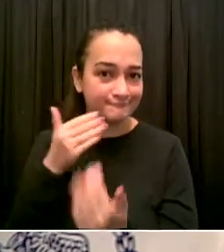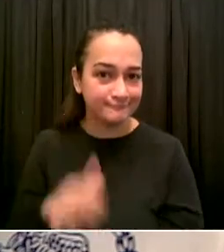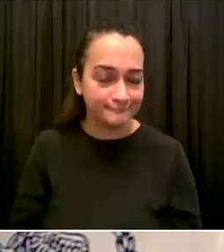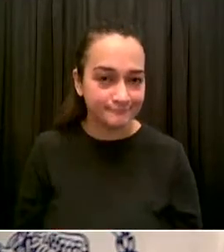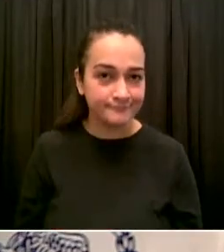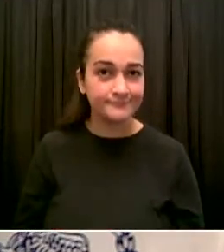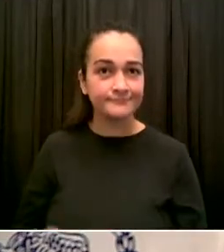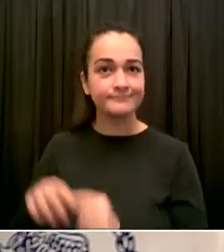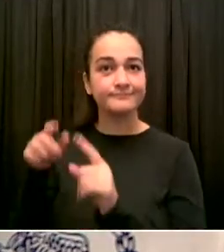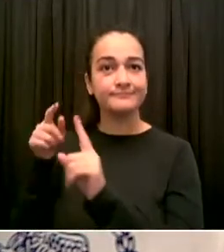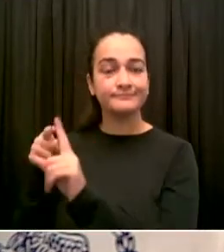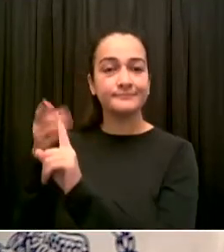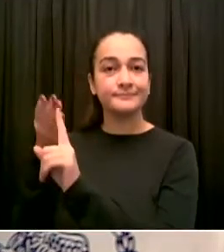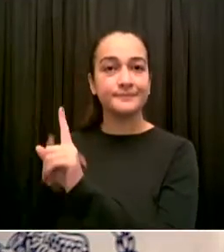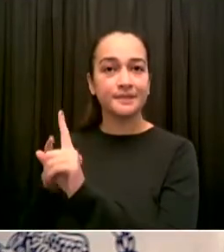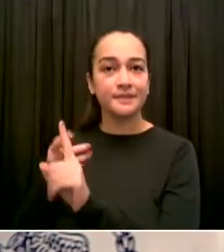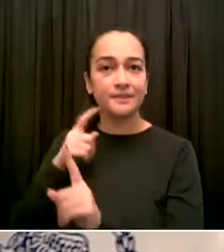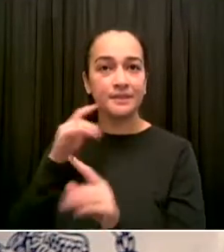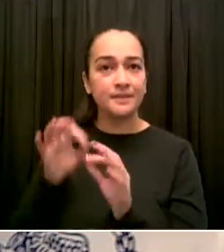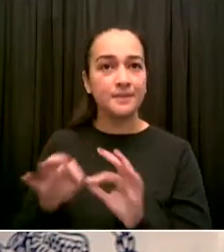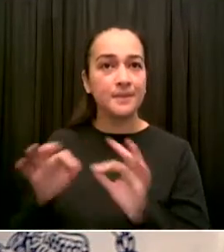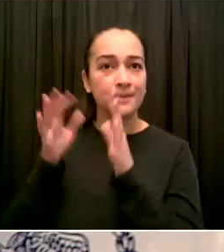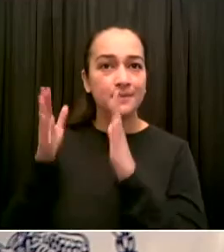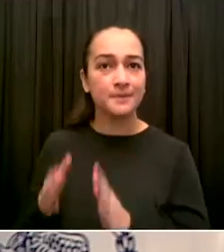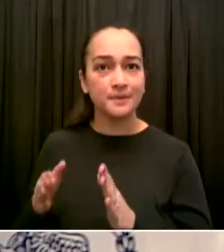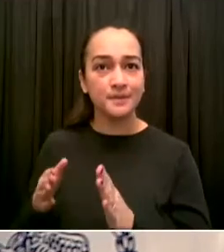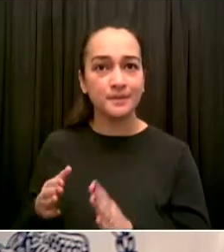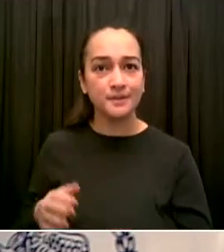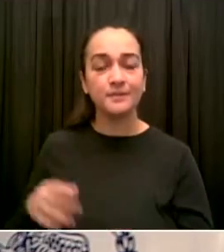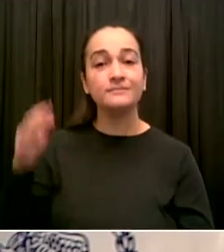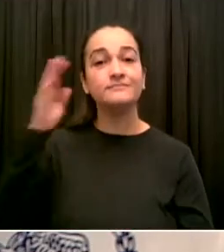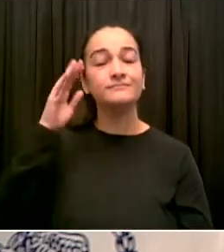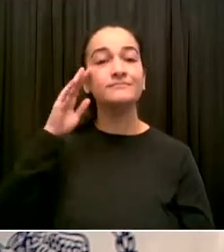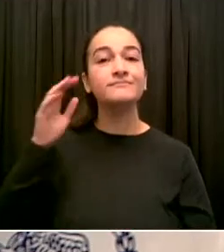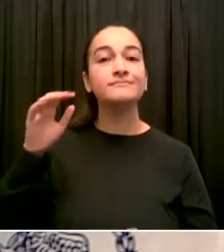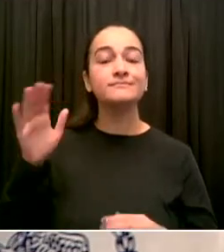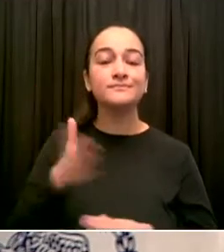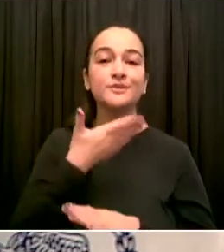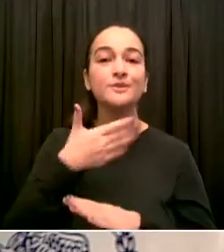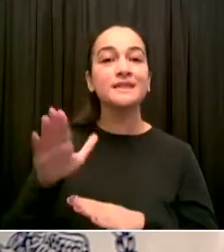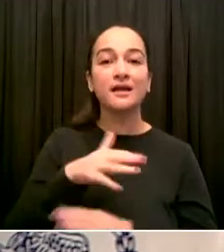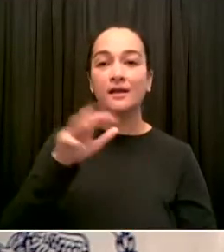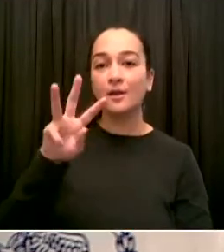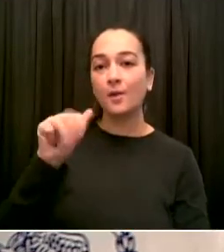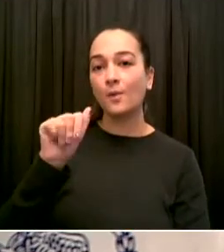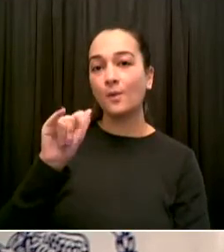WHICH IS THE MUSICAL, SHE WROTE